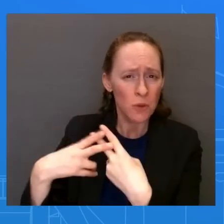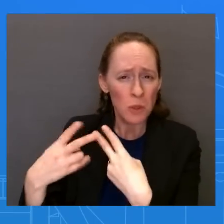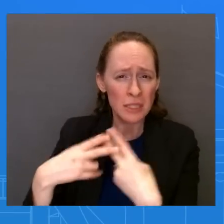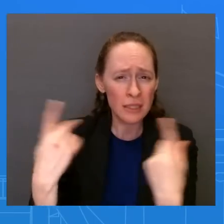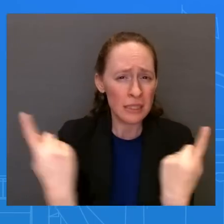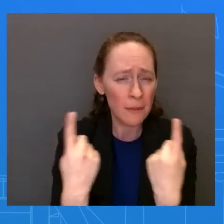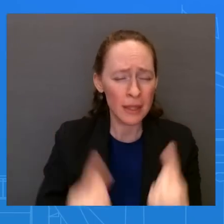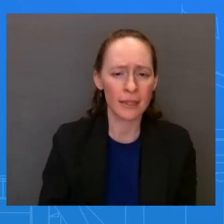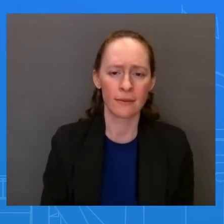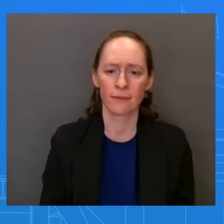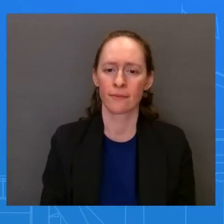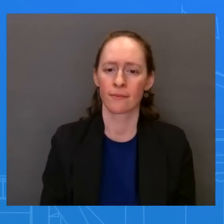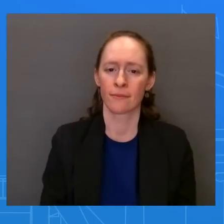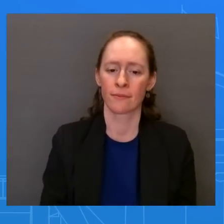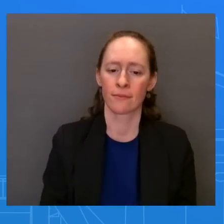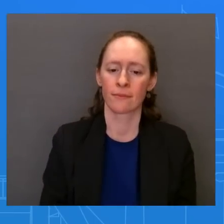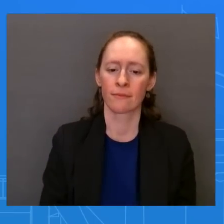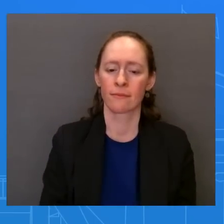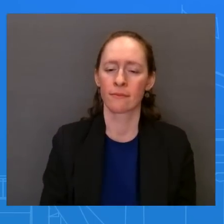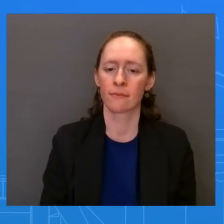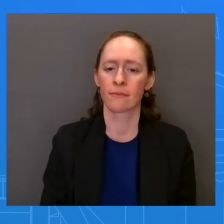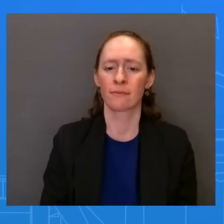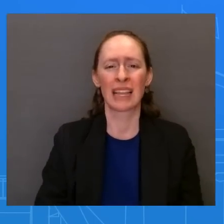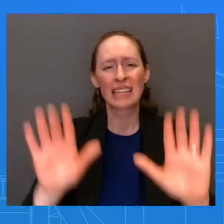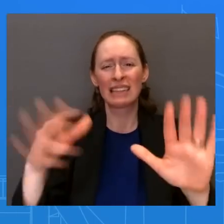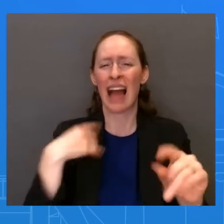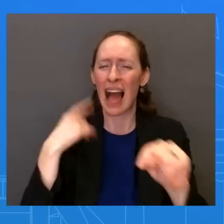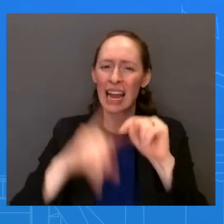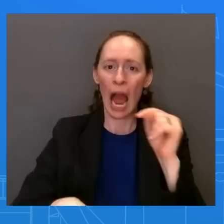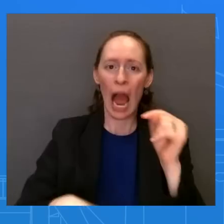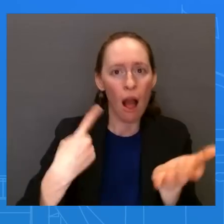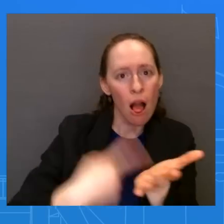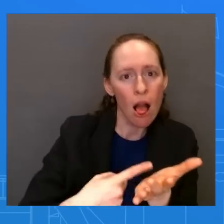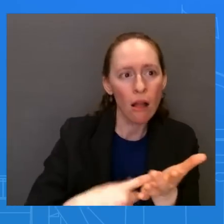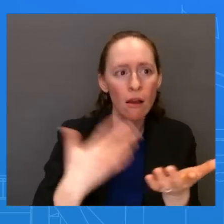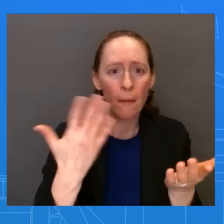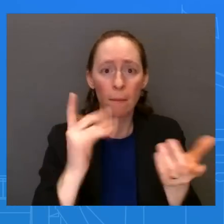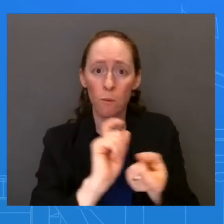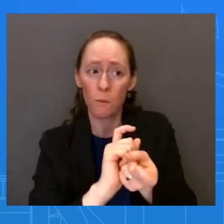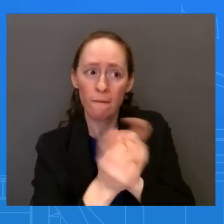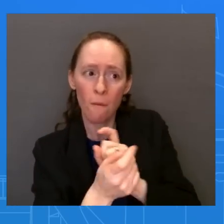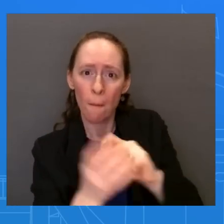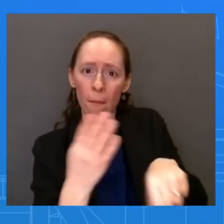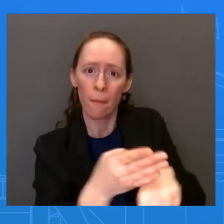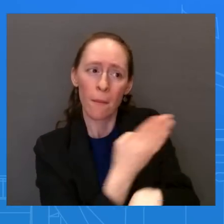This is something that's being reviewed by the Department of Justice. I would refer you to them. I would refer you to the Special Counsel.